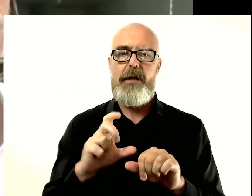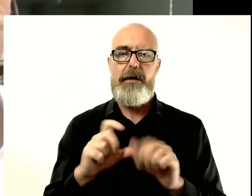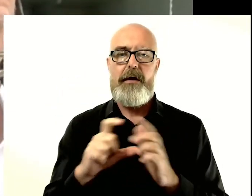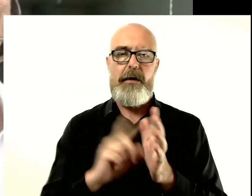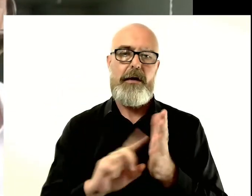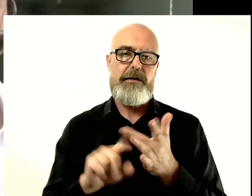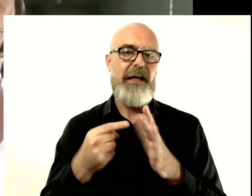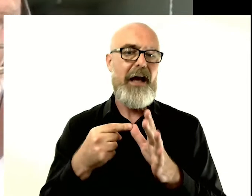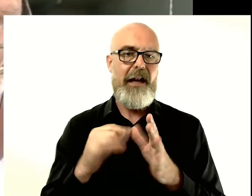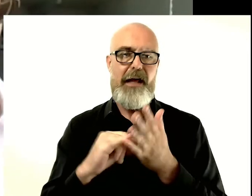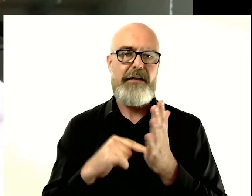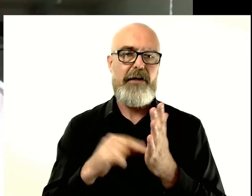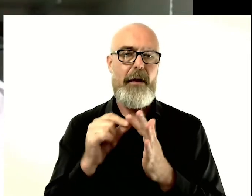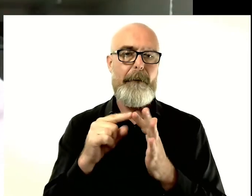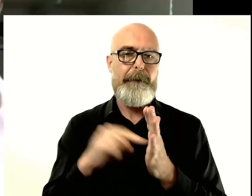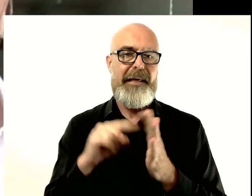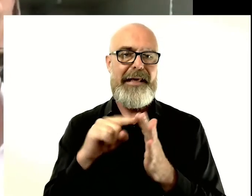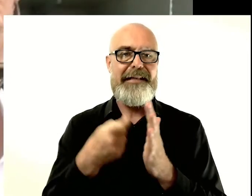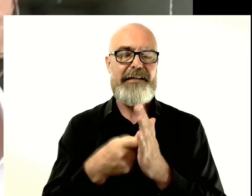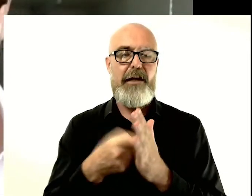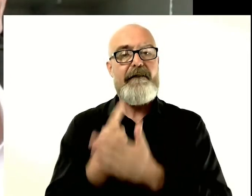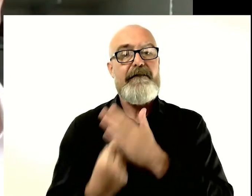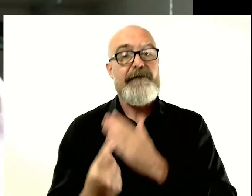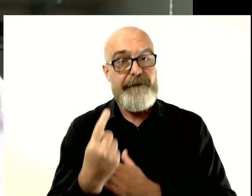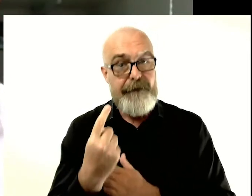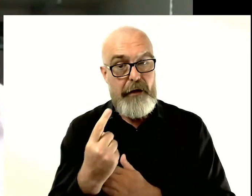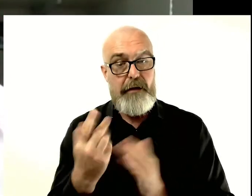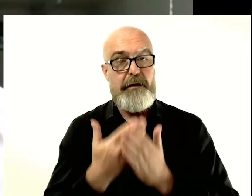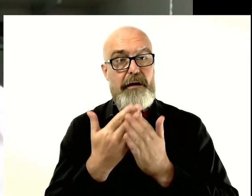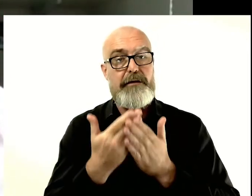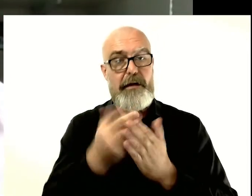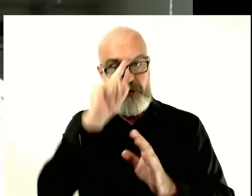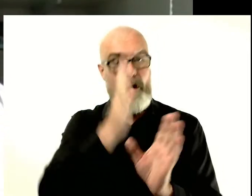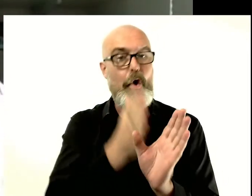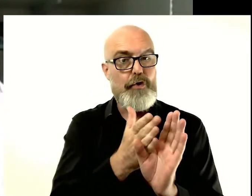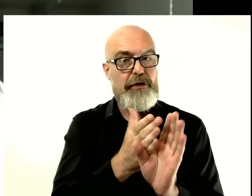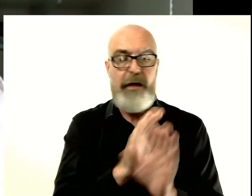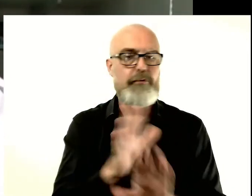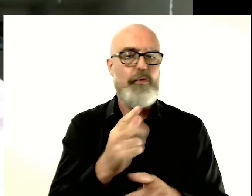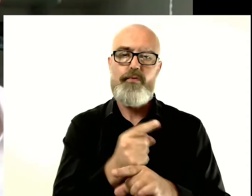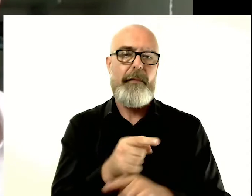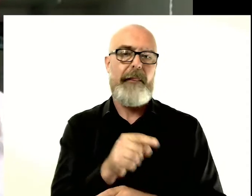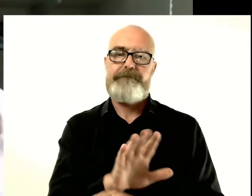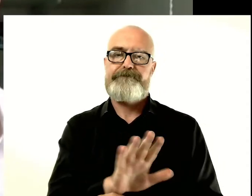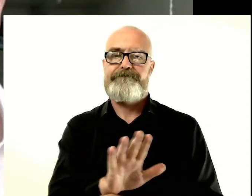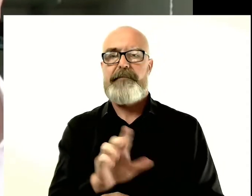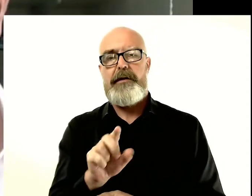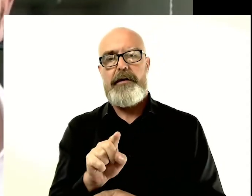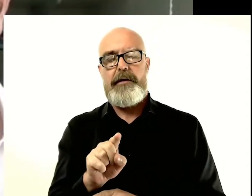is Dr Dalia Tsimpida who originally studied psychology but